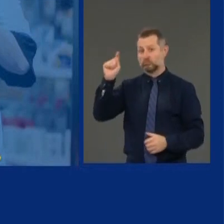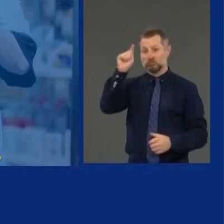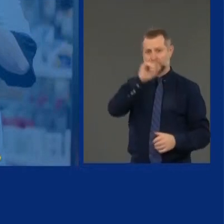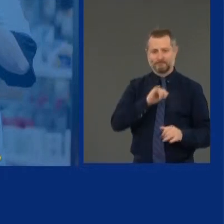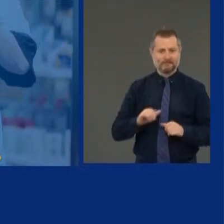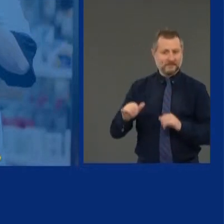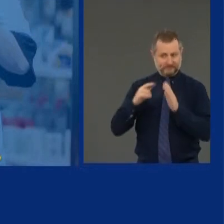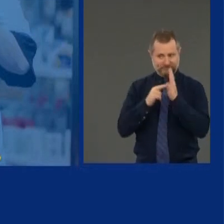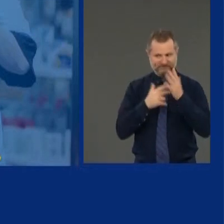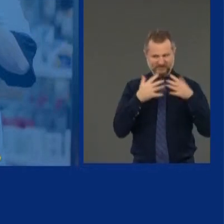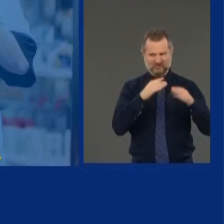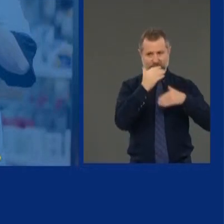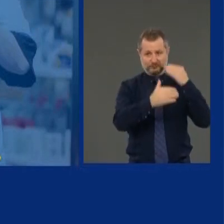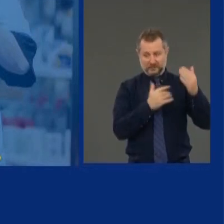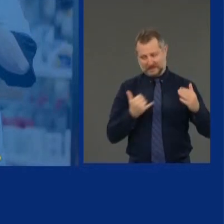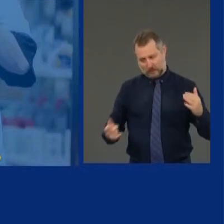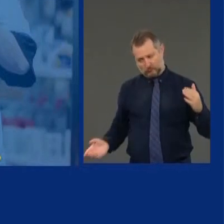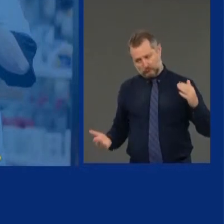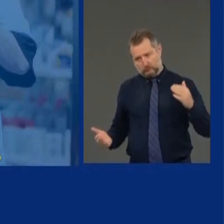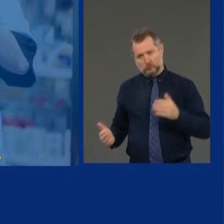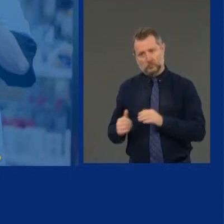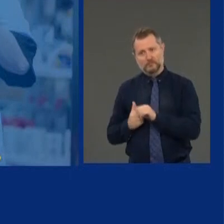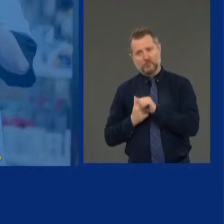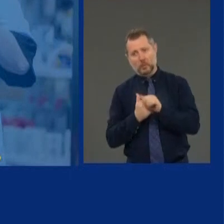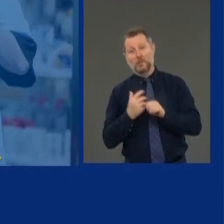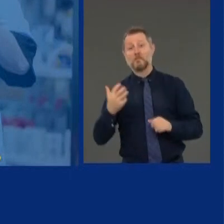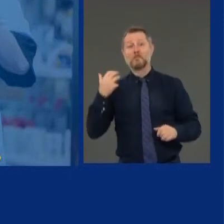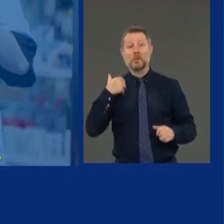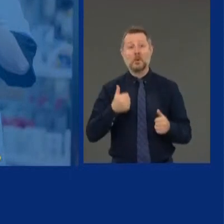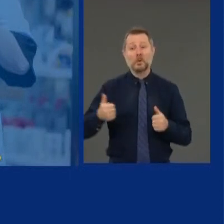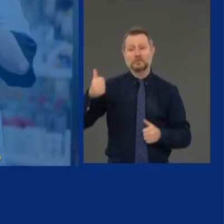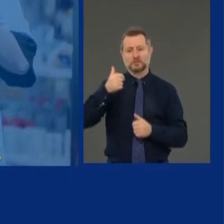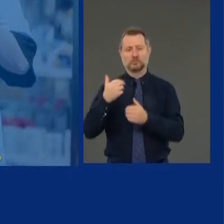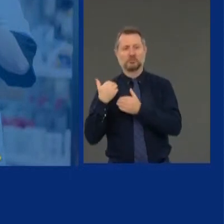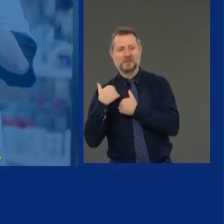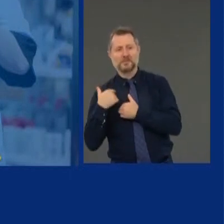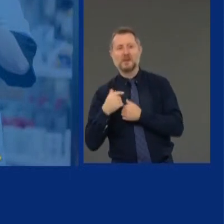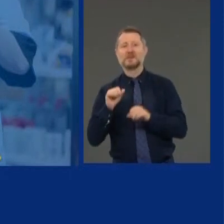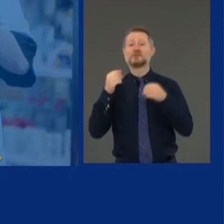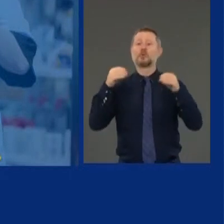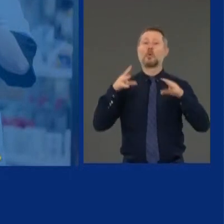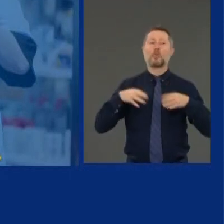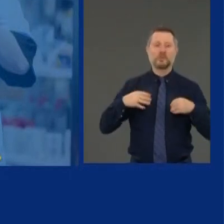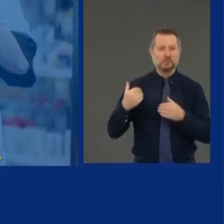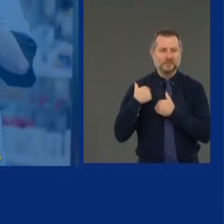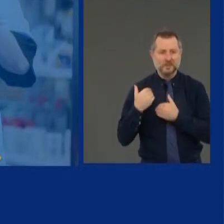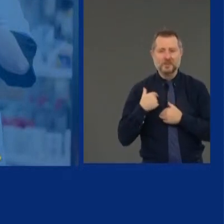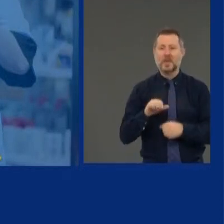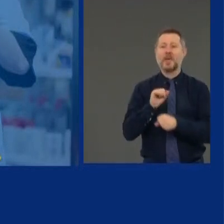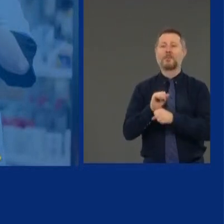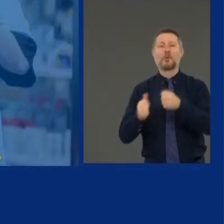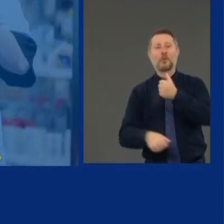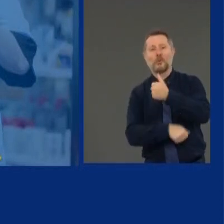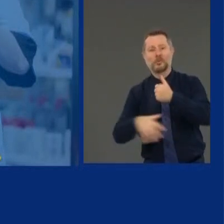SO NEW YORK CITY, DO WHAT EVERY